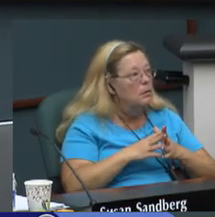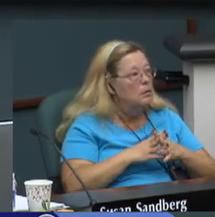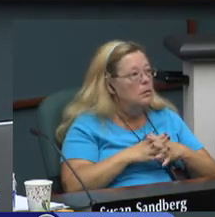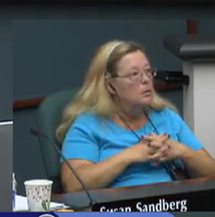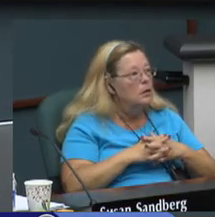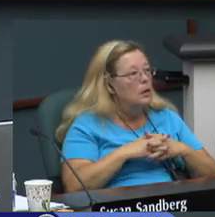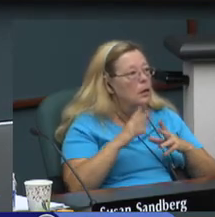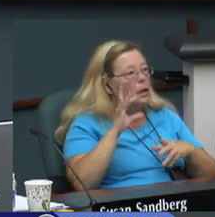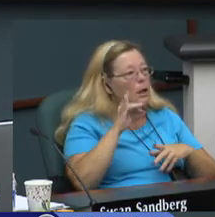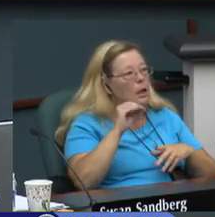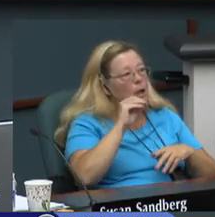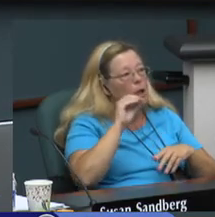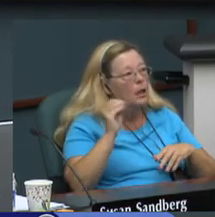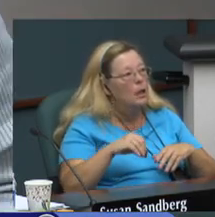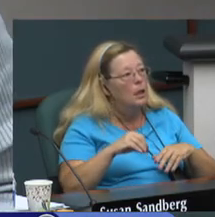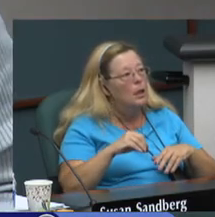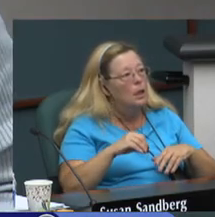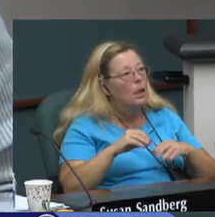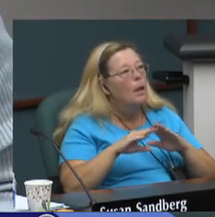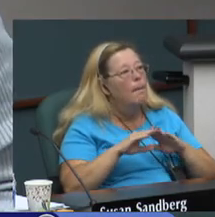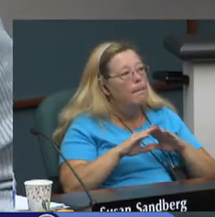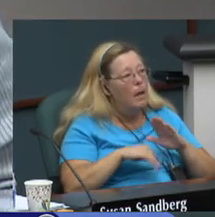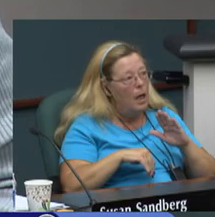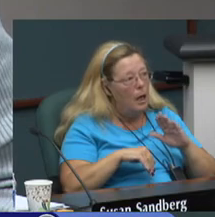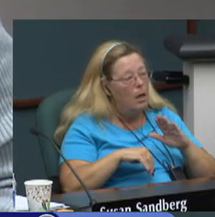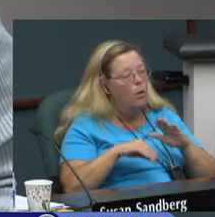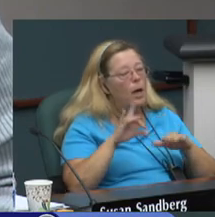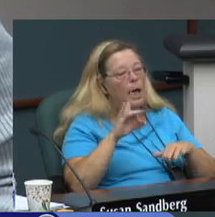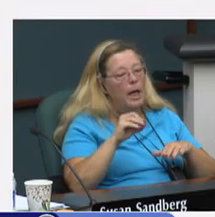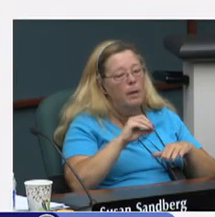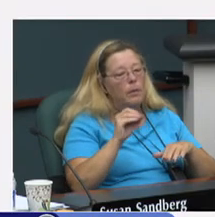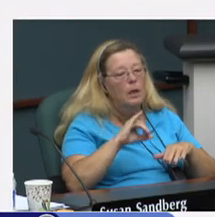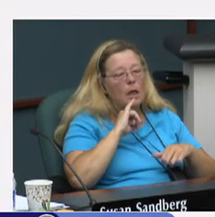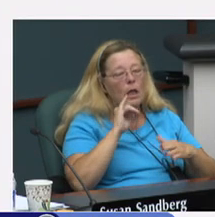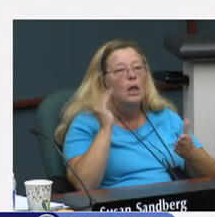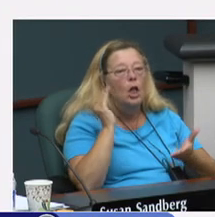80% yeah below 80% is low income and below